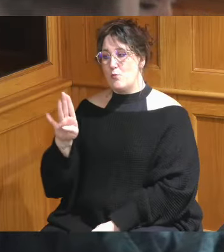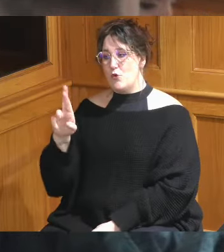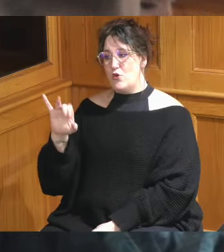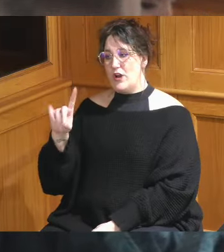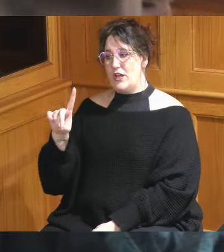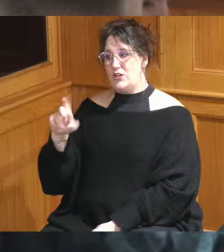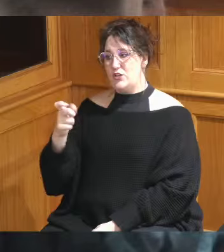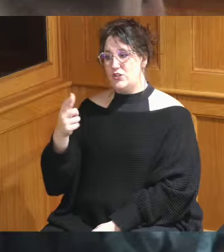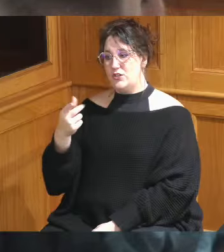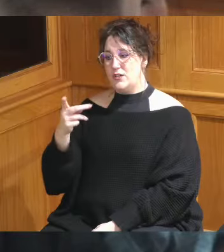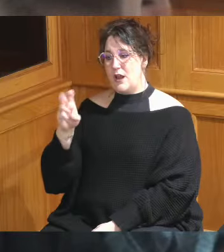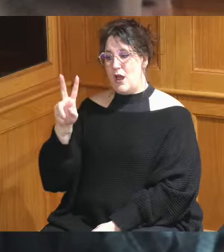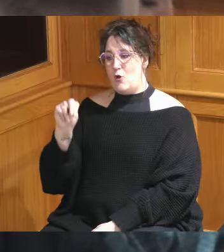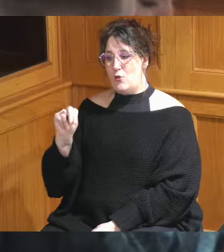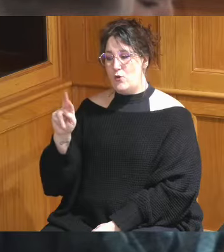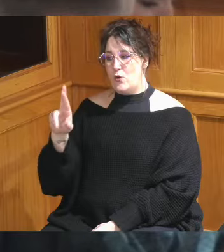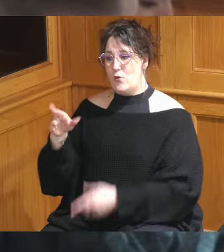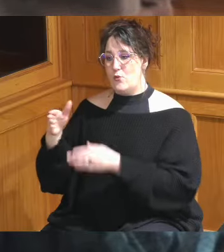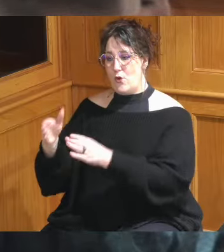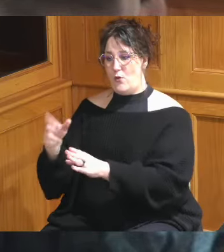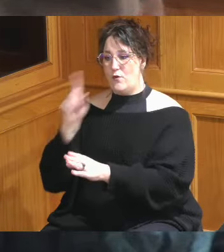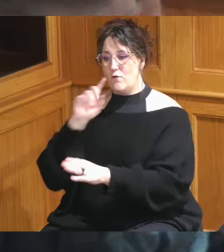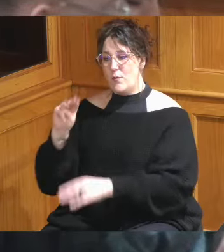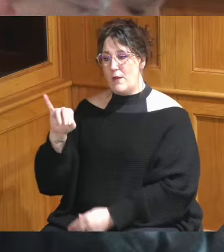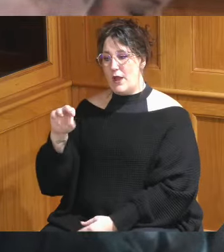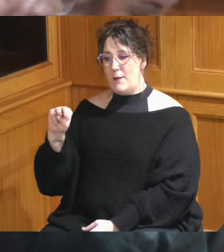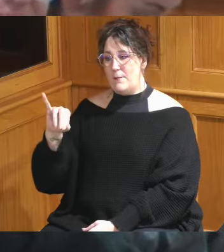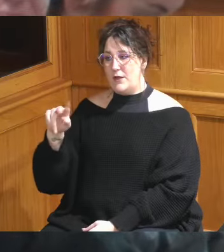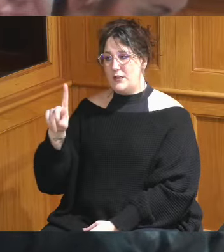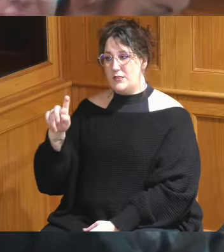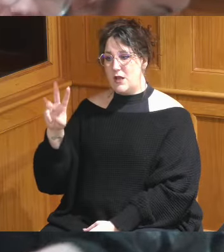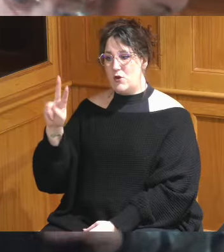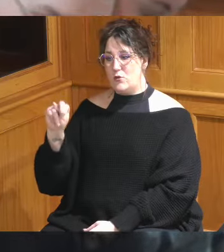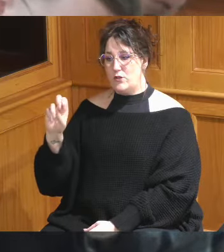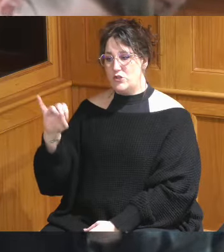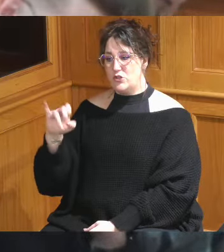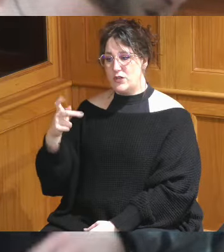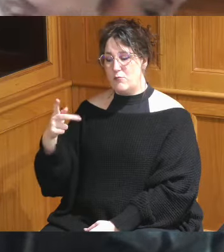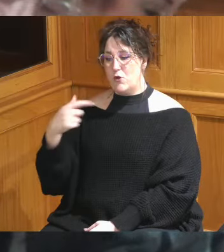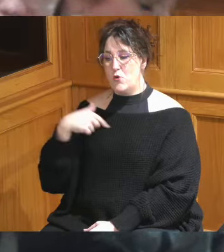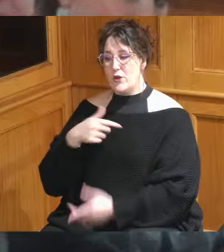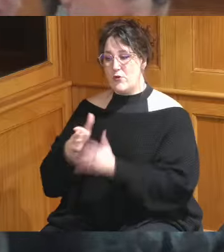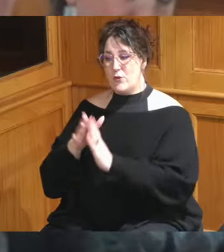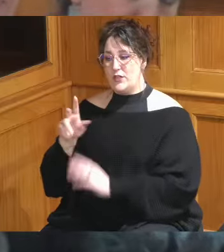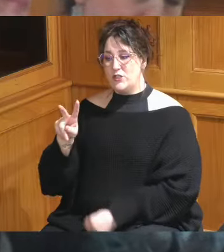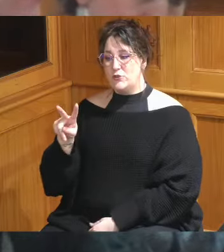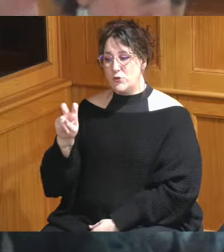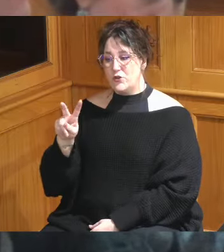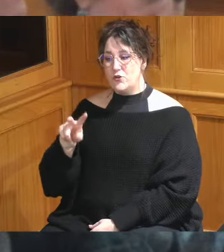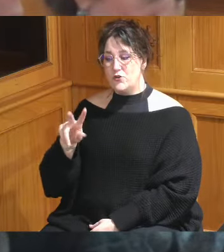Township. We're requesting appropriation of $225,000 for MSD to reimburse UDF for the